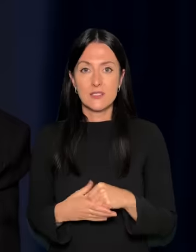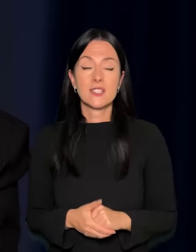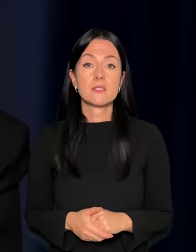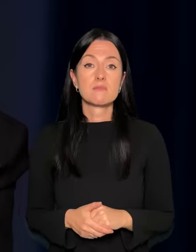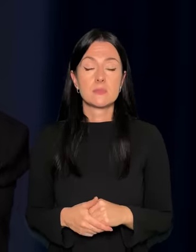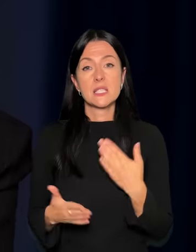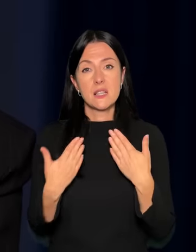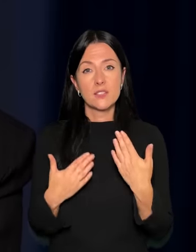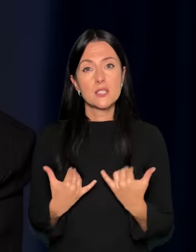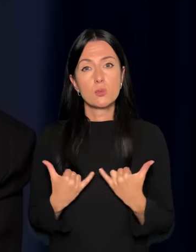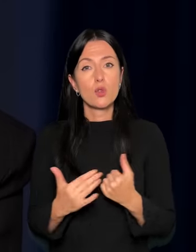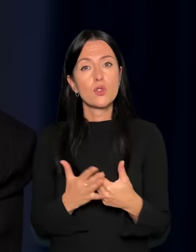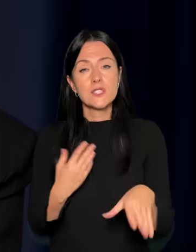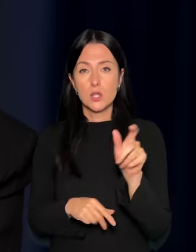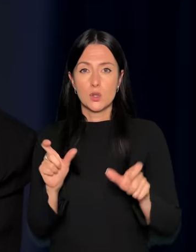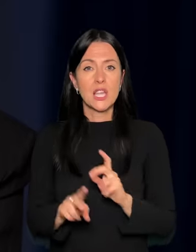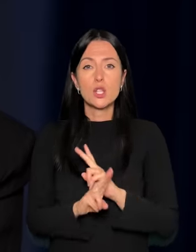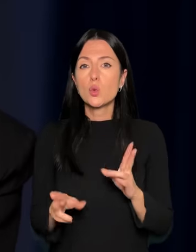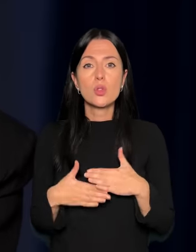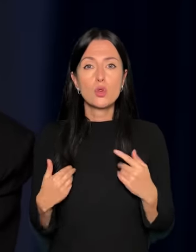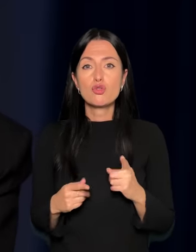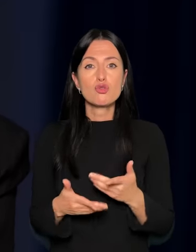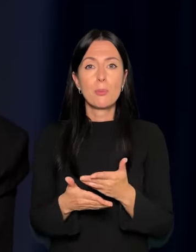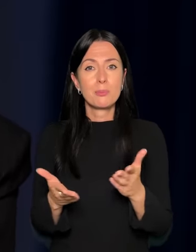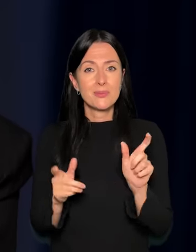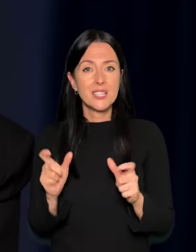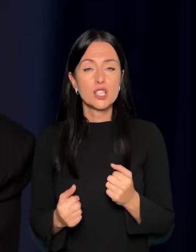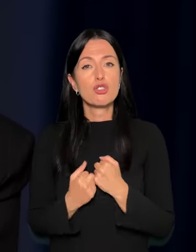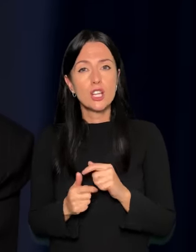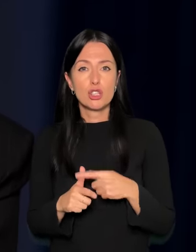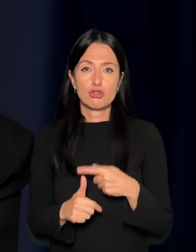Treat all people with respect, as no one wants to be pitied or ridiculed.